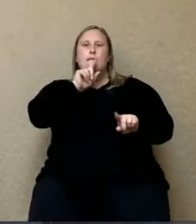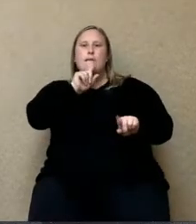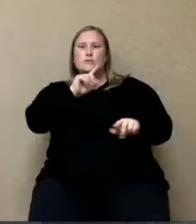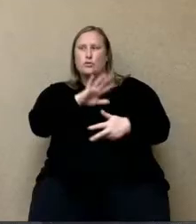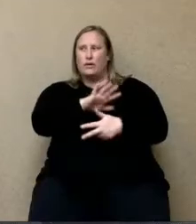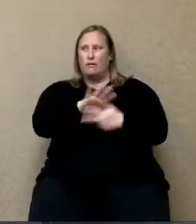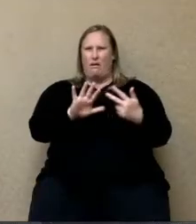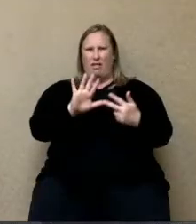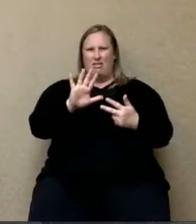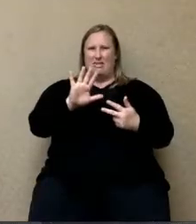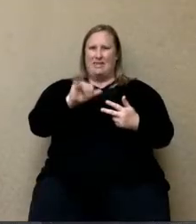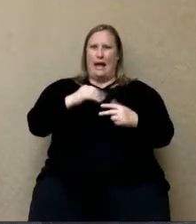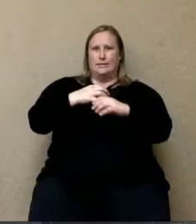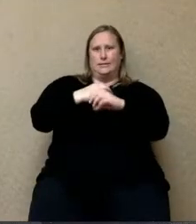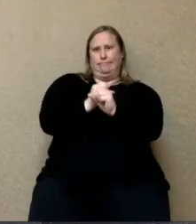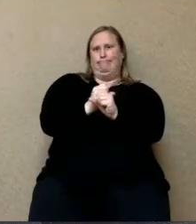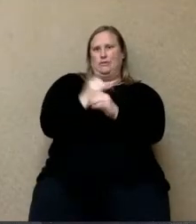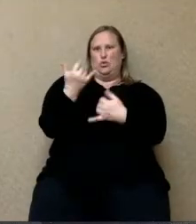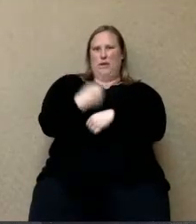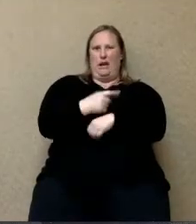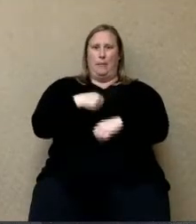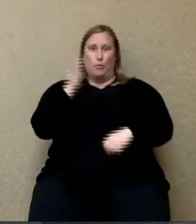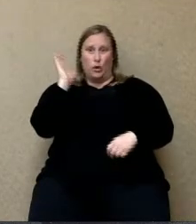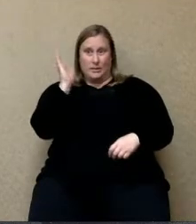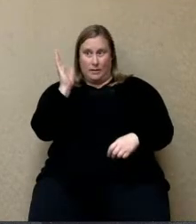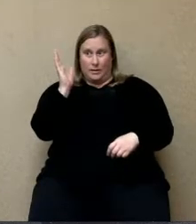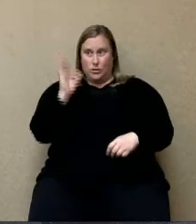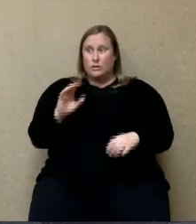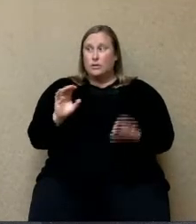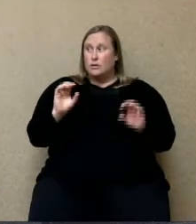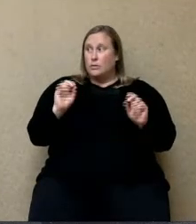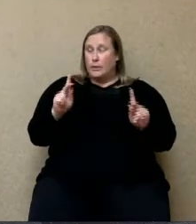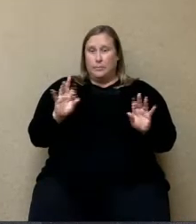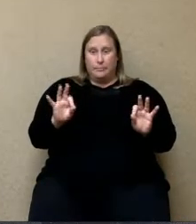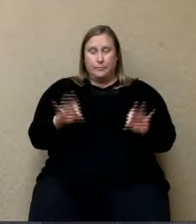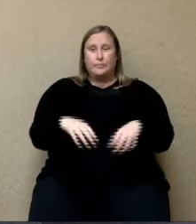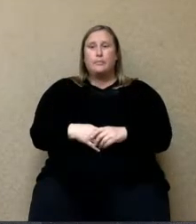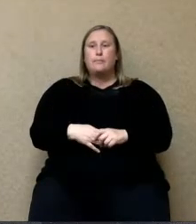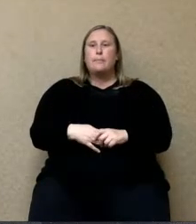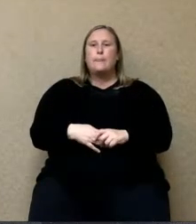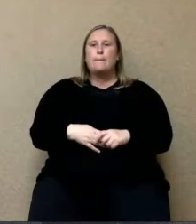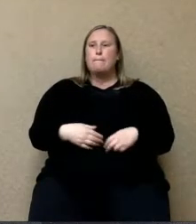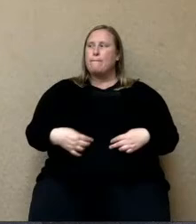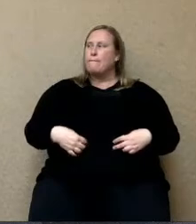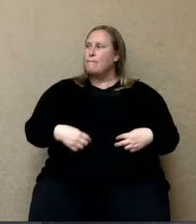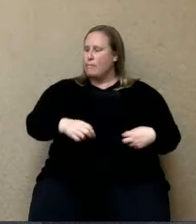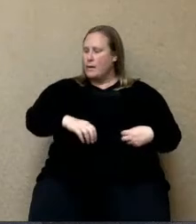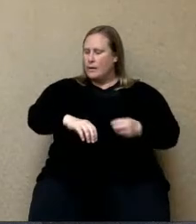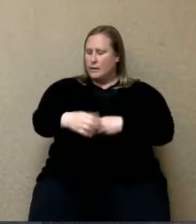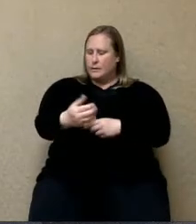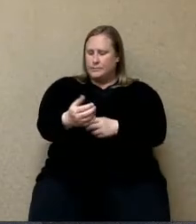So, that's kind of it in a nutshell. Hope that works for everyone. I always want to start out with what is assistive